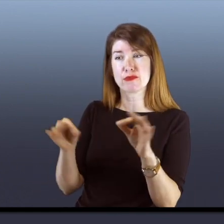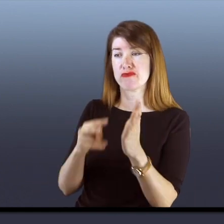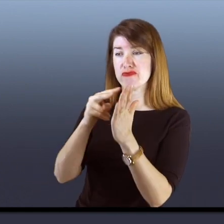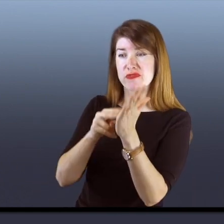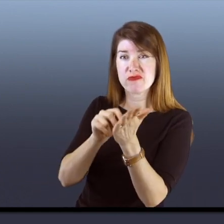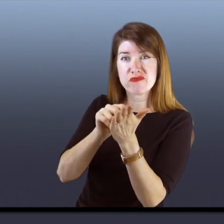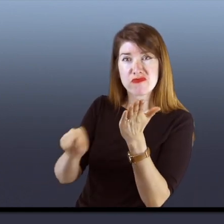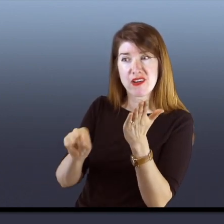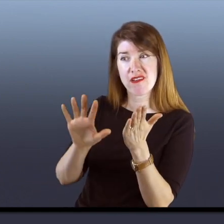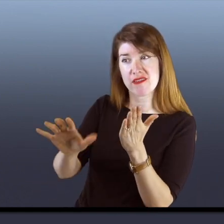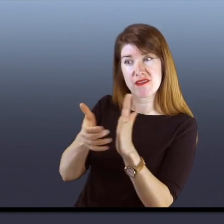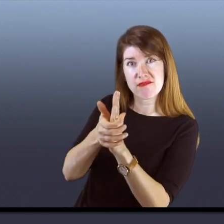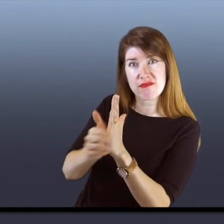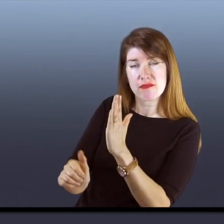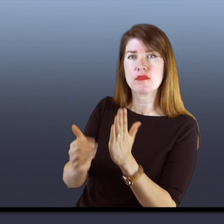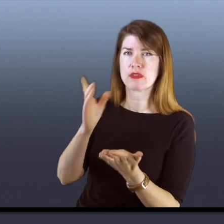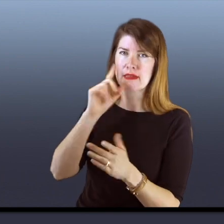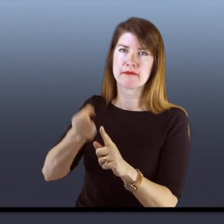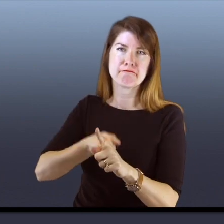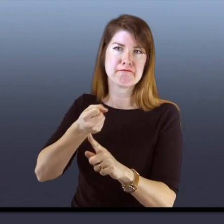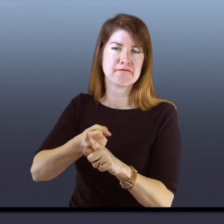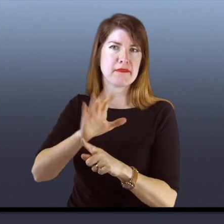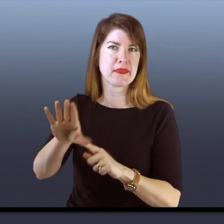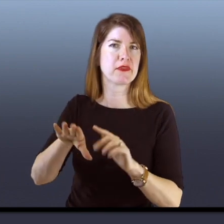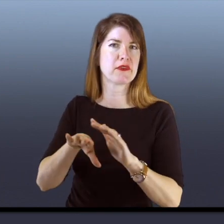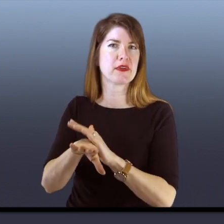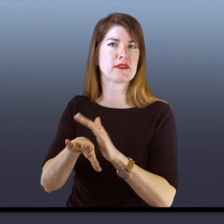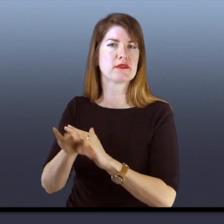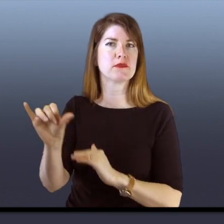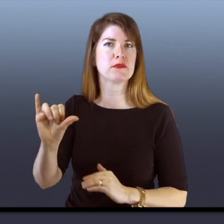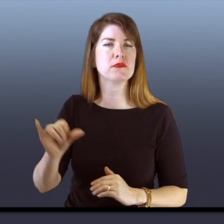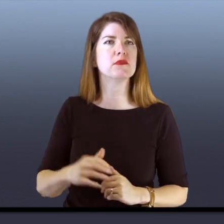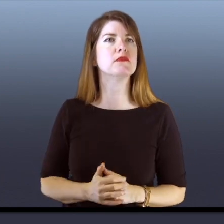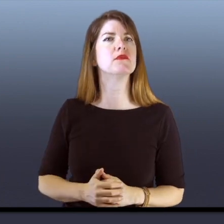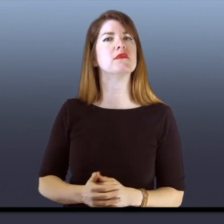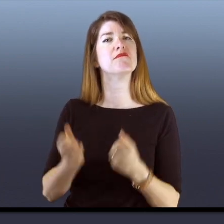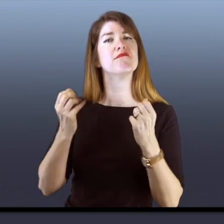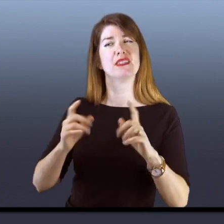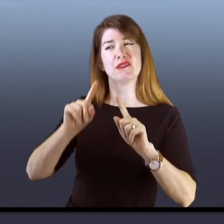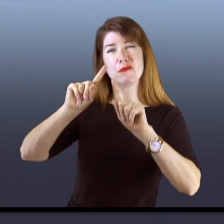A lot of the questionnaires that you have to fill out upon entering a mental health service,